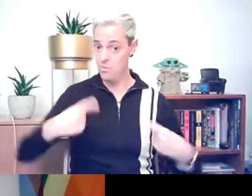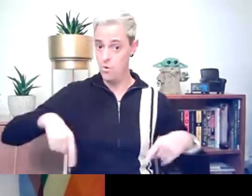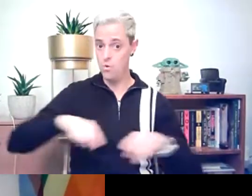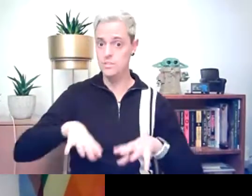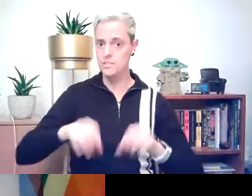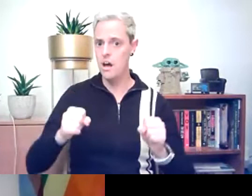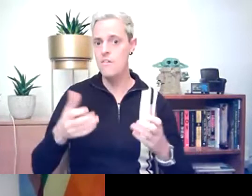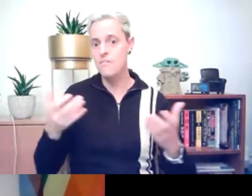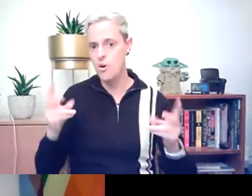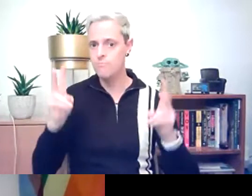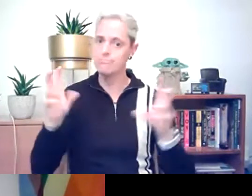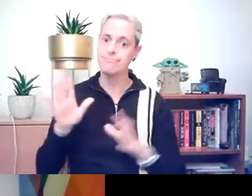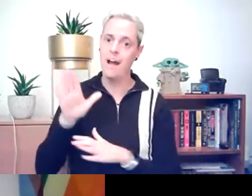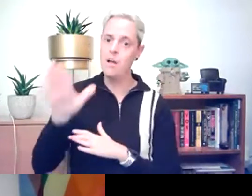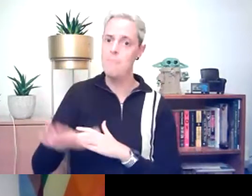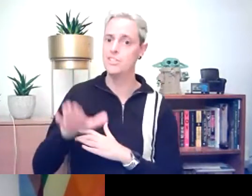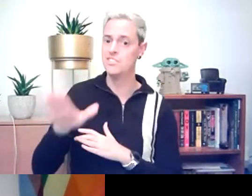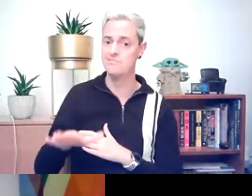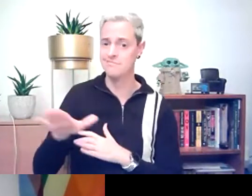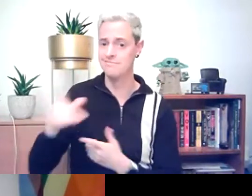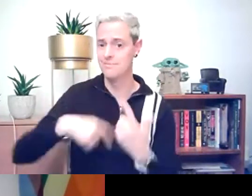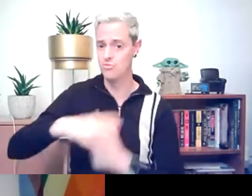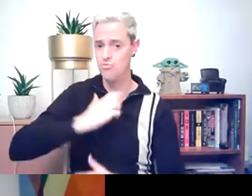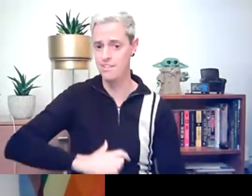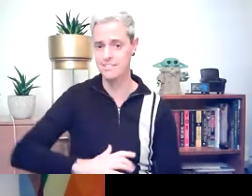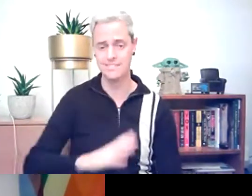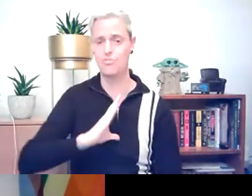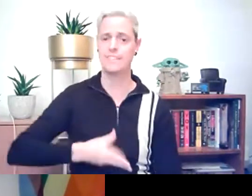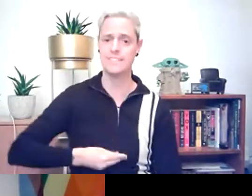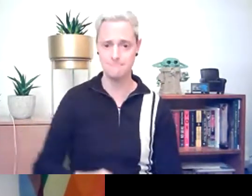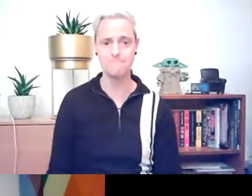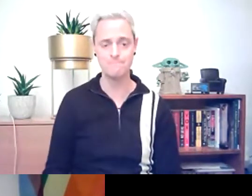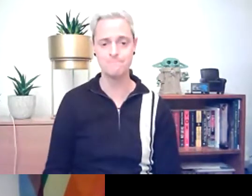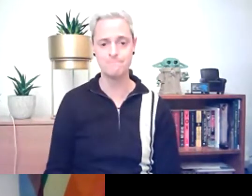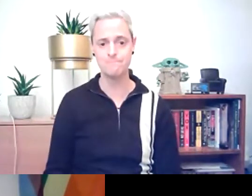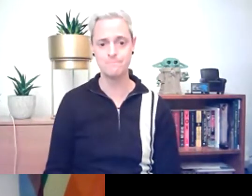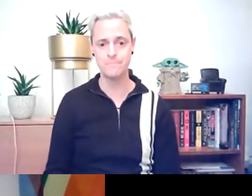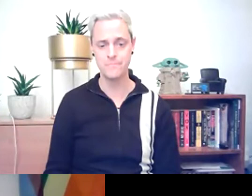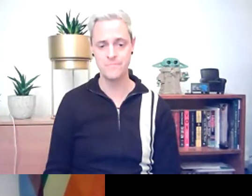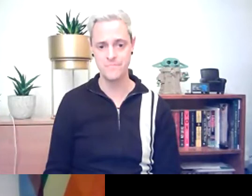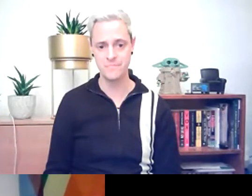18:26:44 And I guess I think initially, I'm thinking about bounces compassion for ourselves.